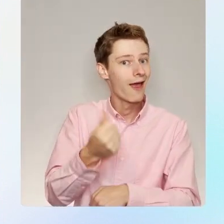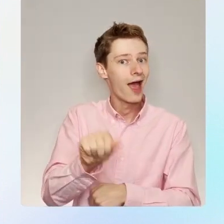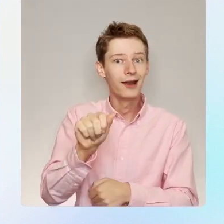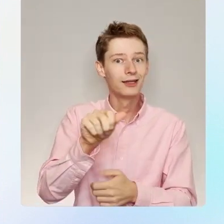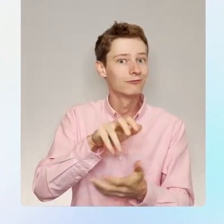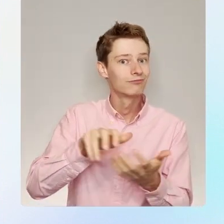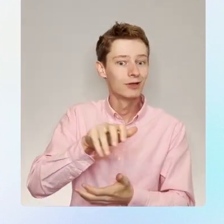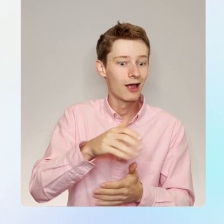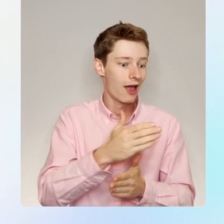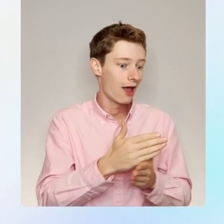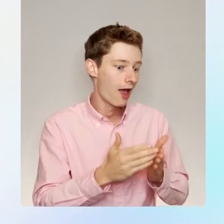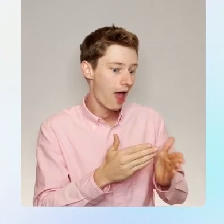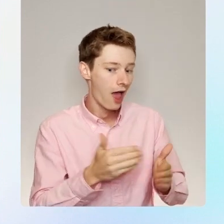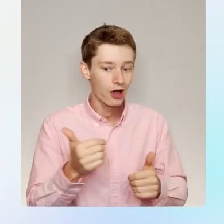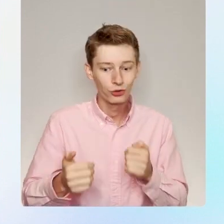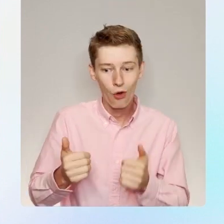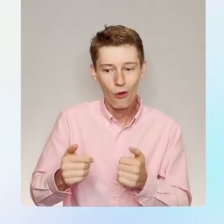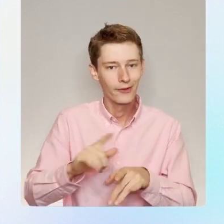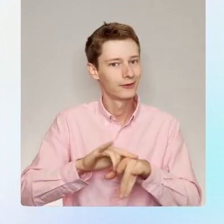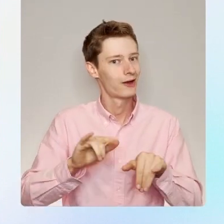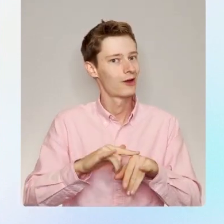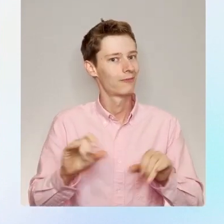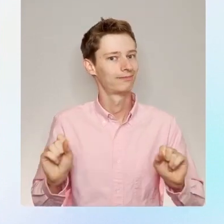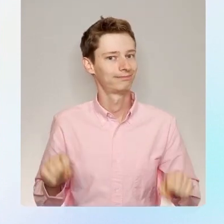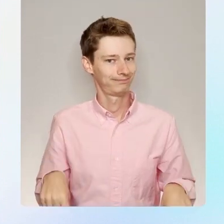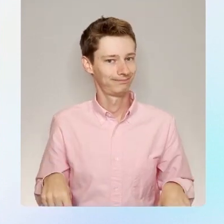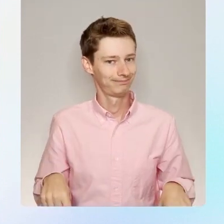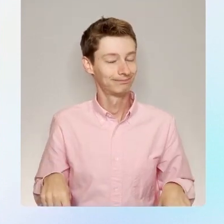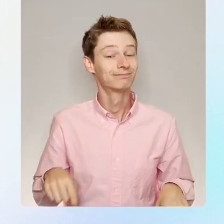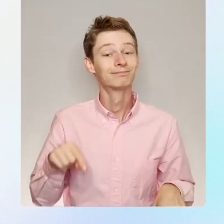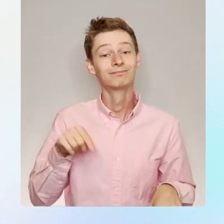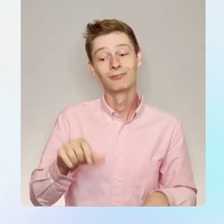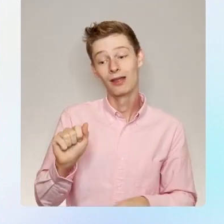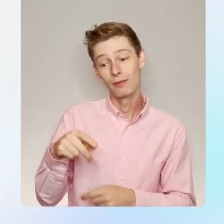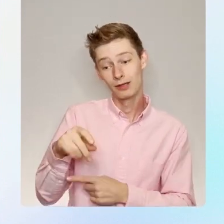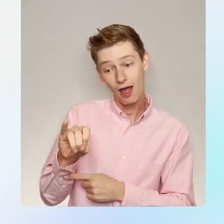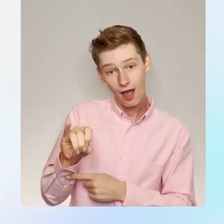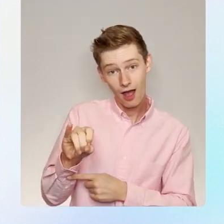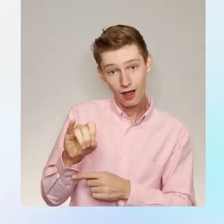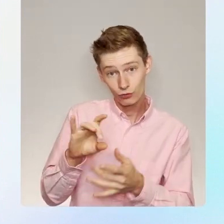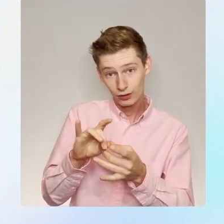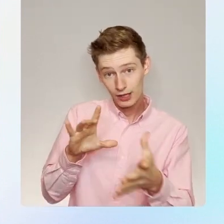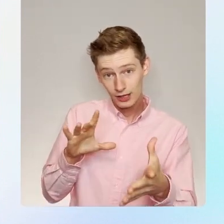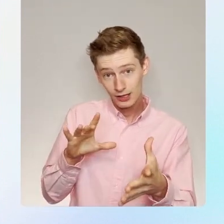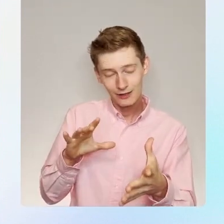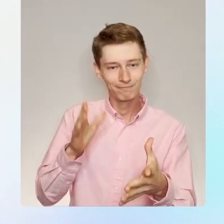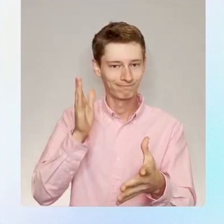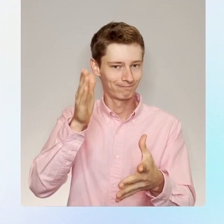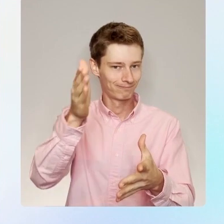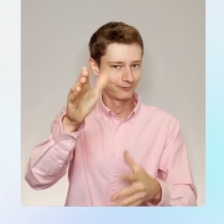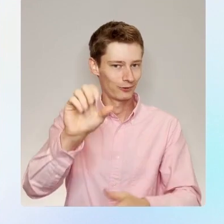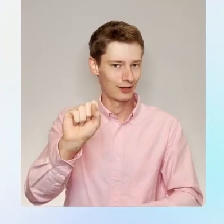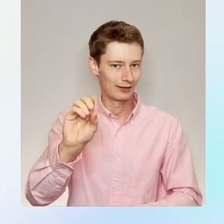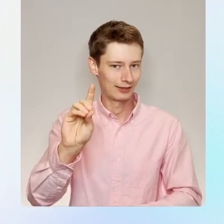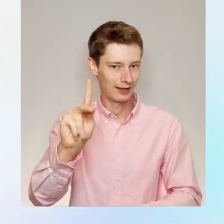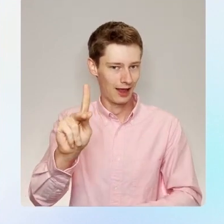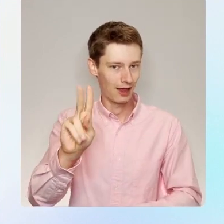of hands and controllers at the same time, we'll be introducing APIs and capabilities for this in future SDK updates.